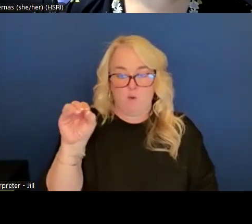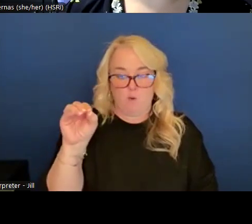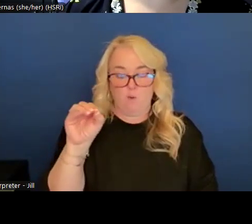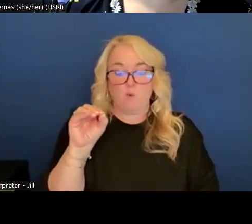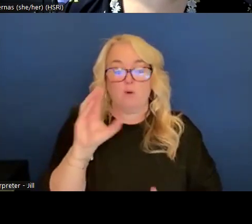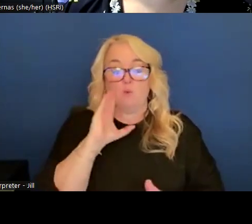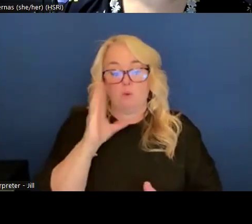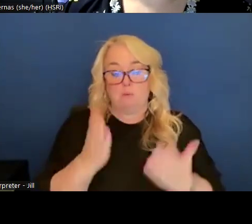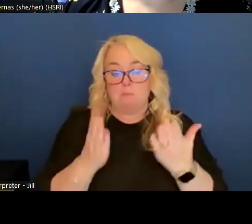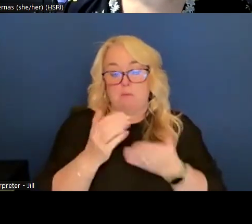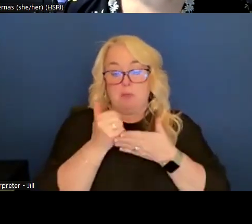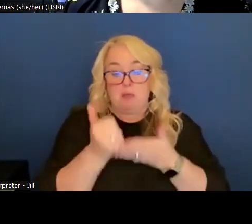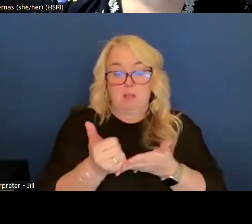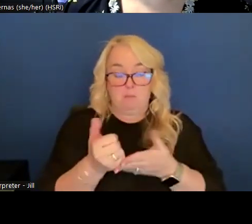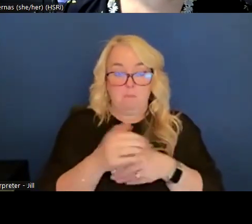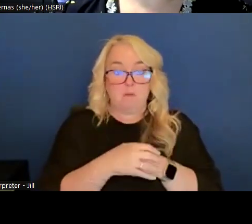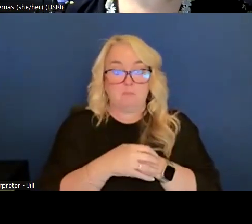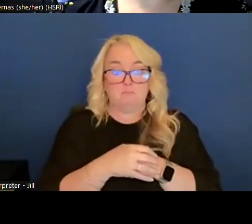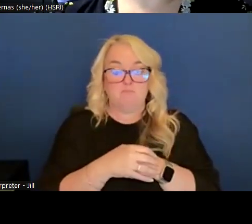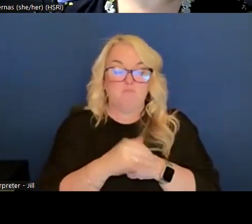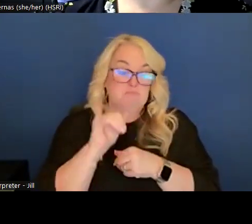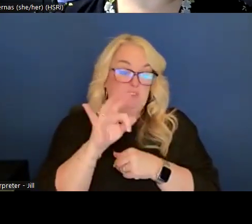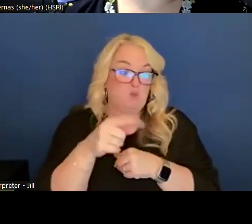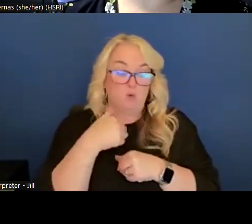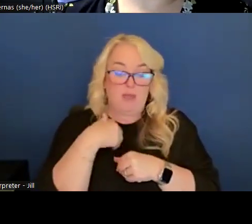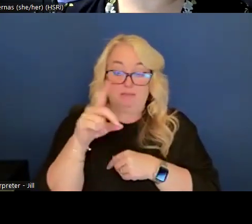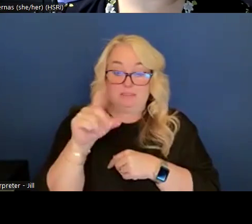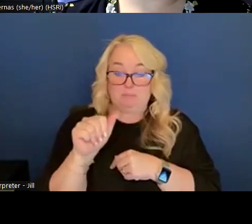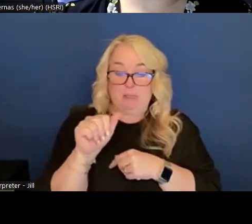well. So if you have any disability coalitions, or any